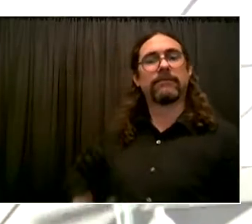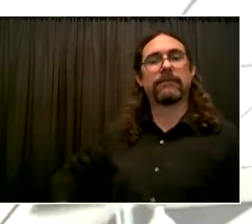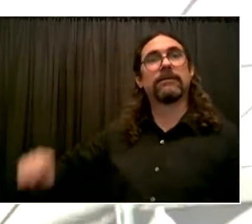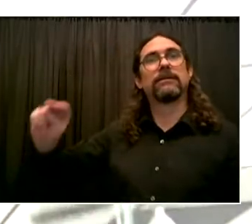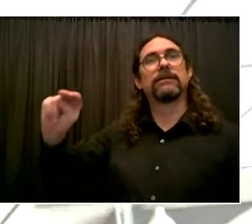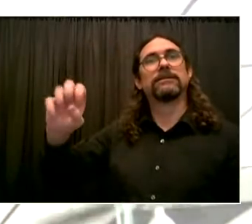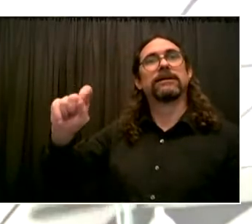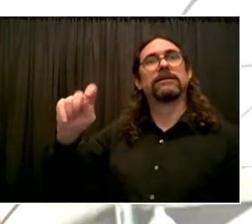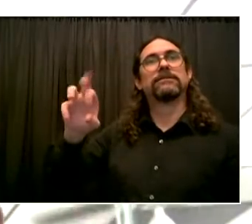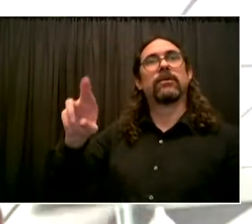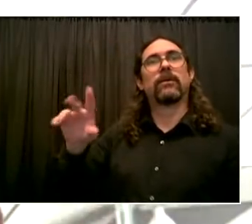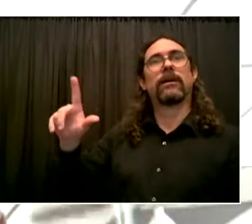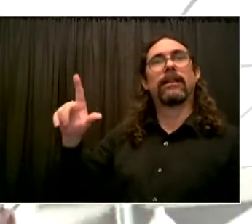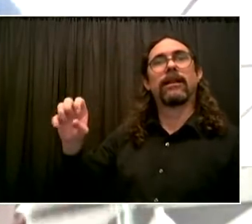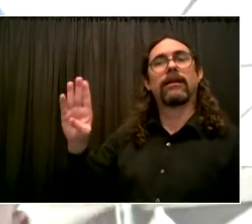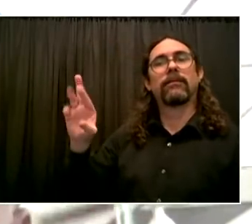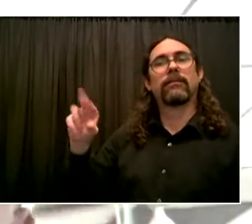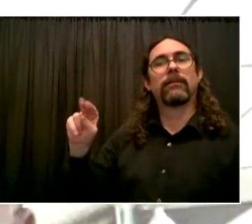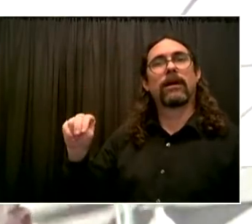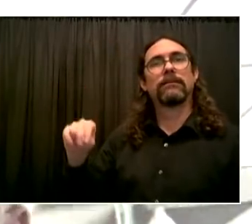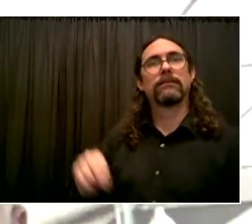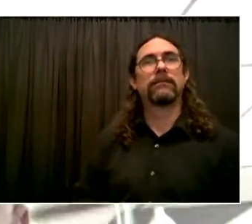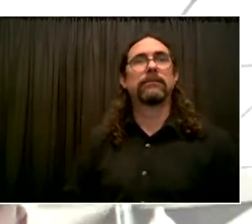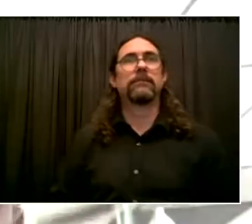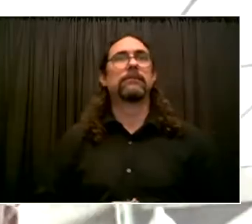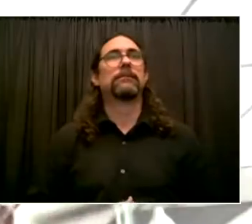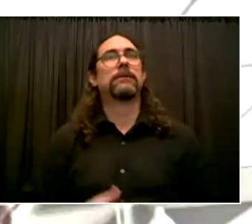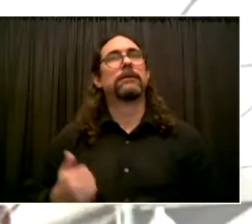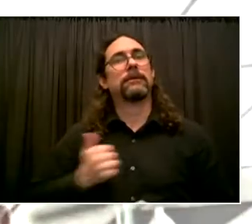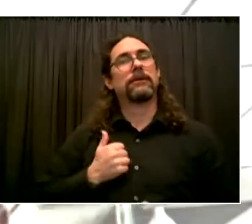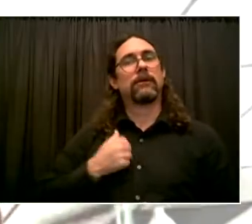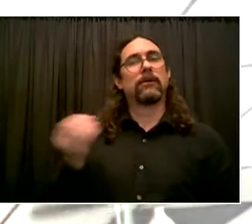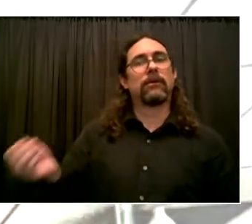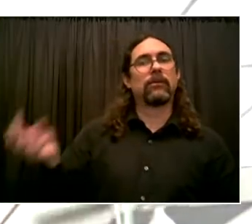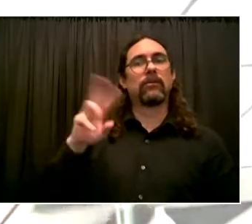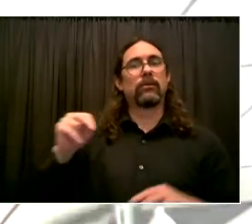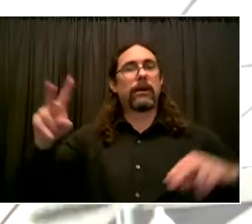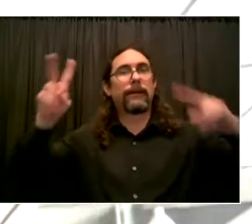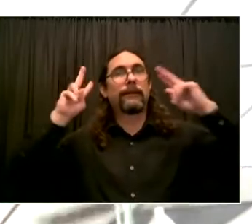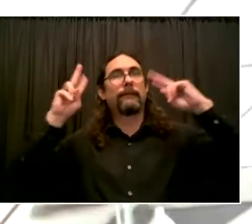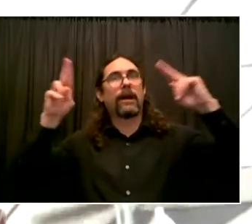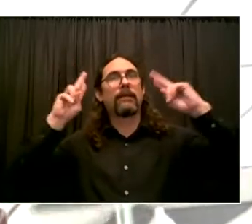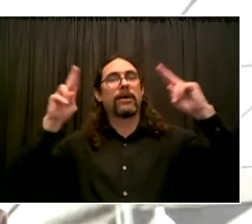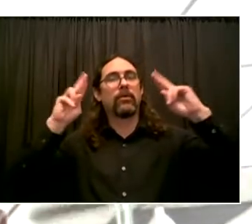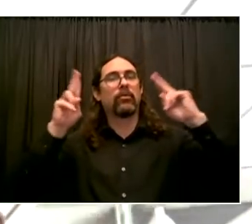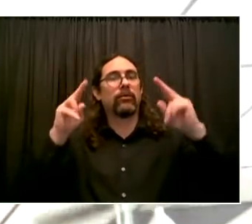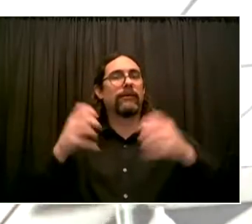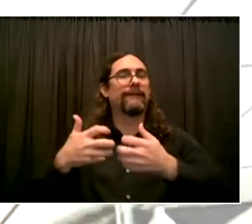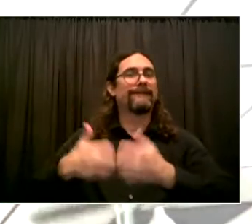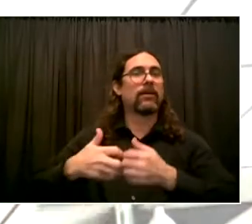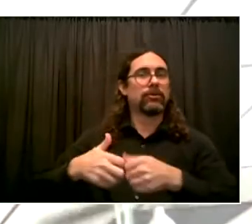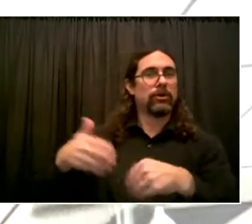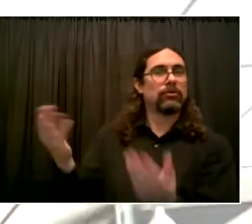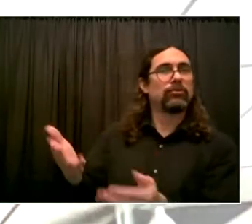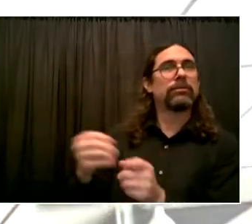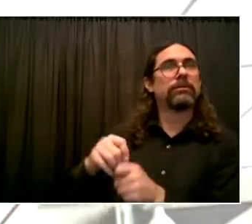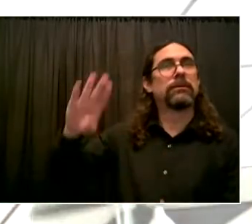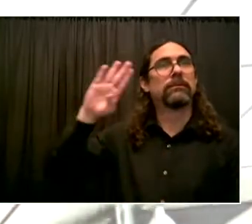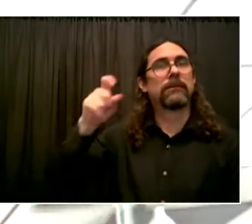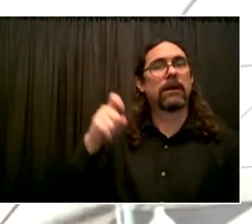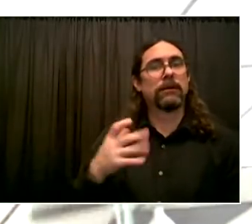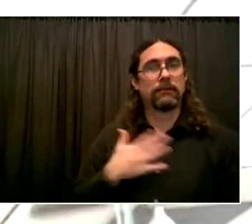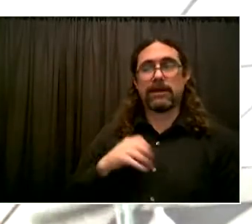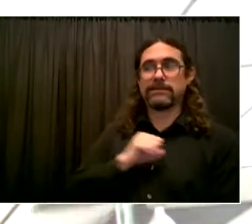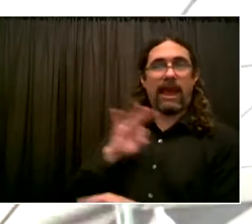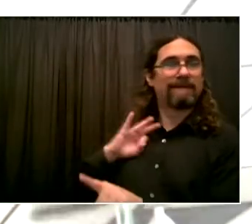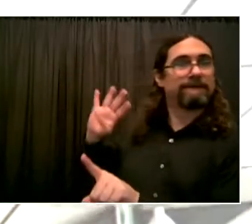MAYOR DE BLASIO.